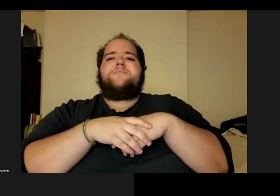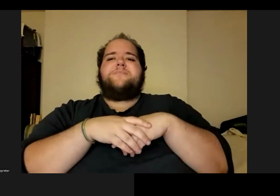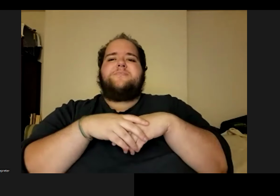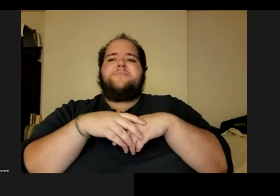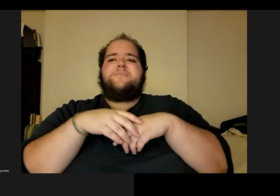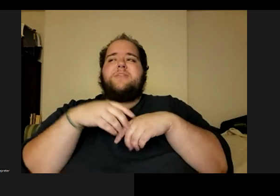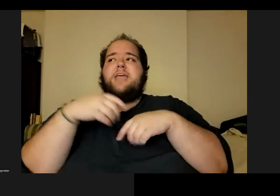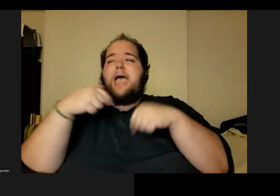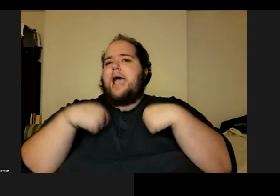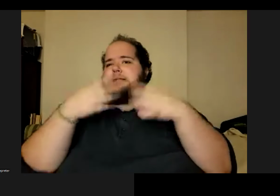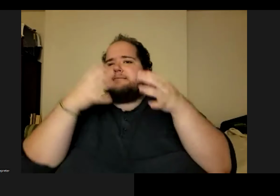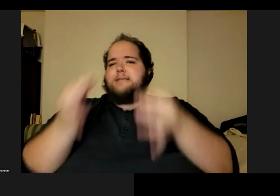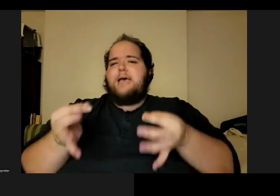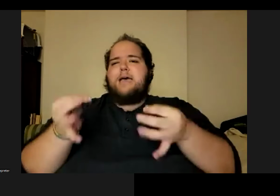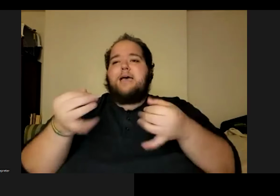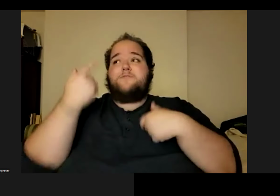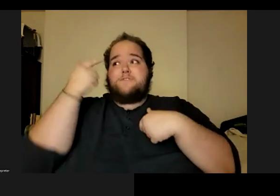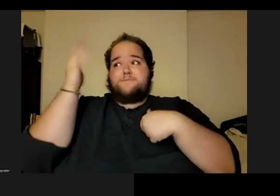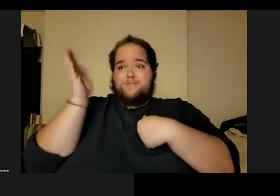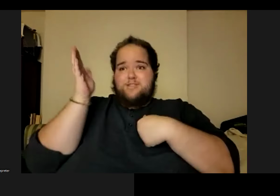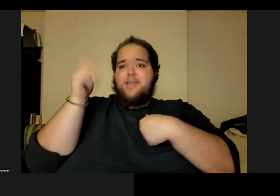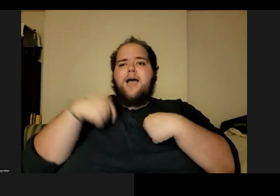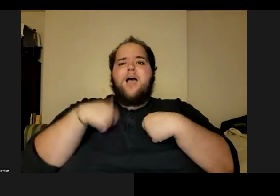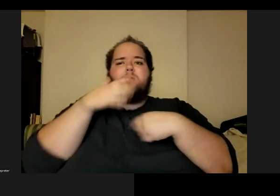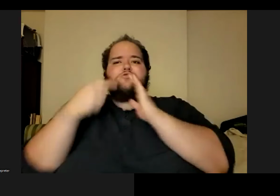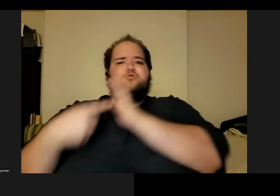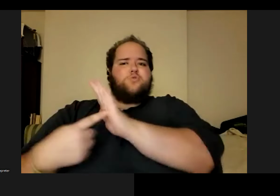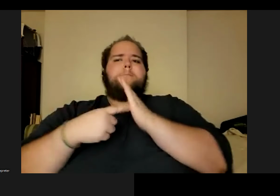art writing because art writing I feel like it's a good example.